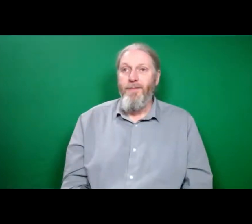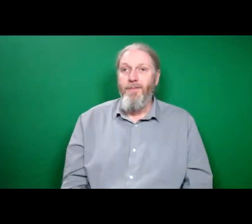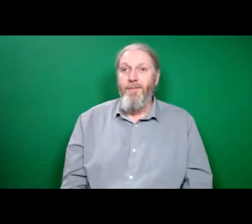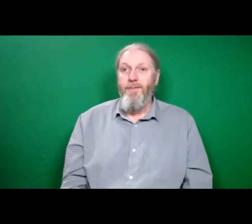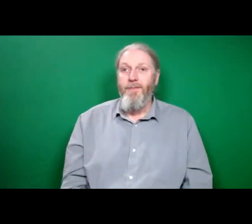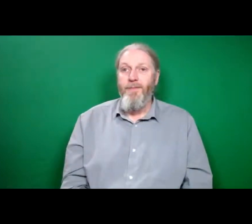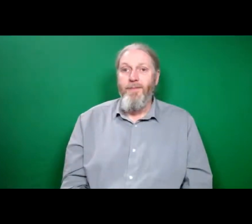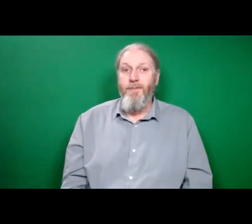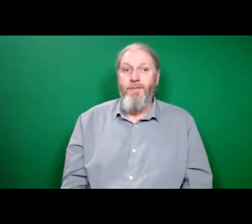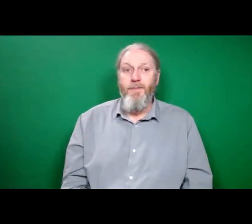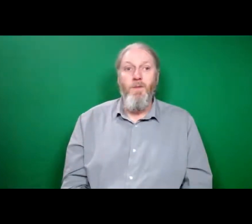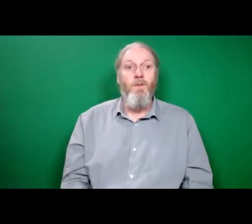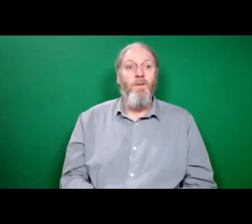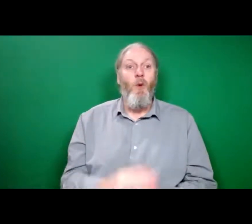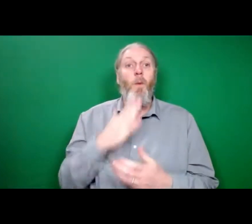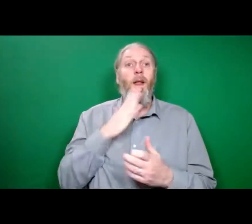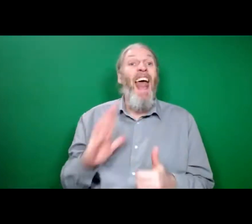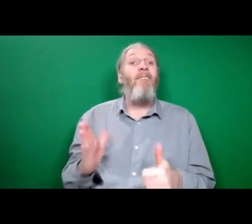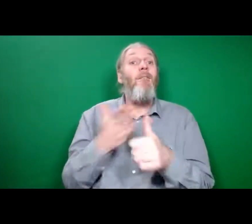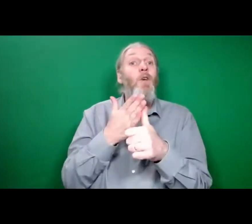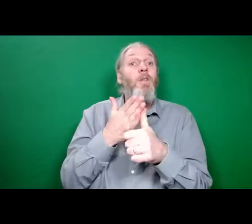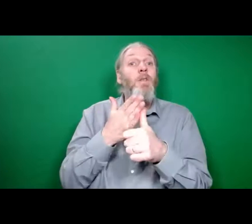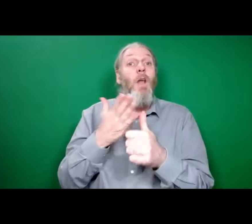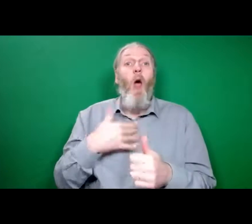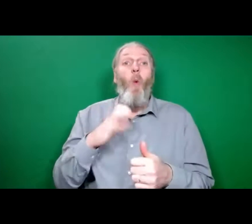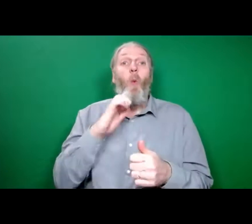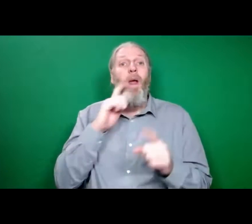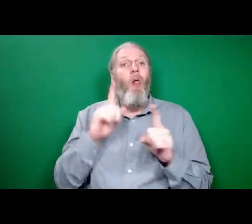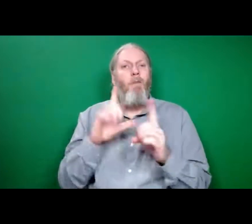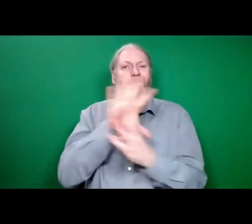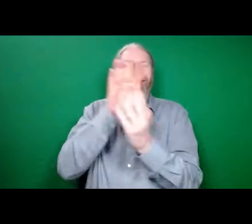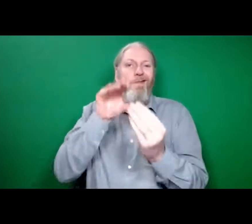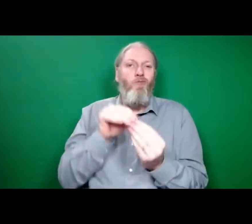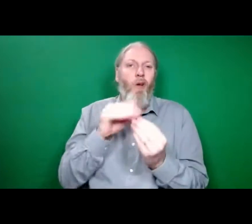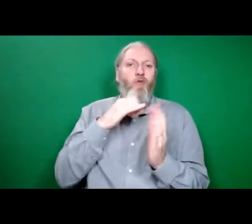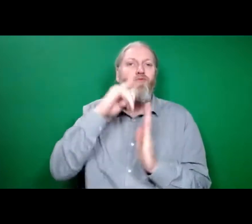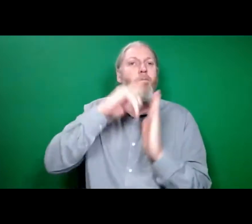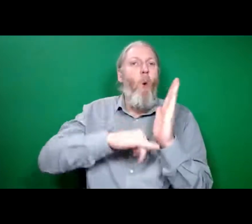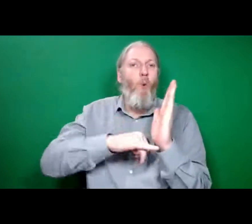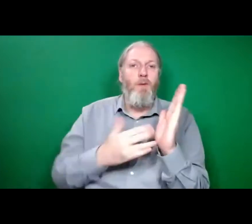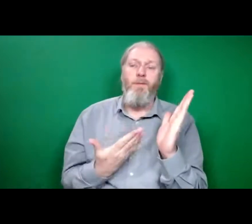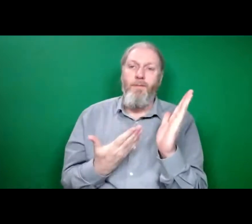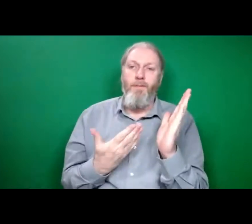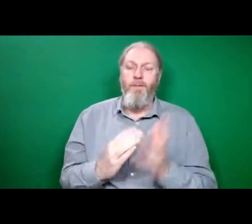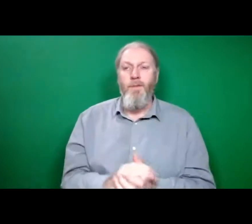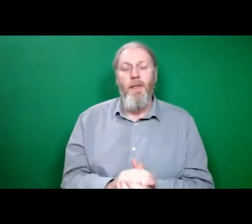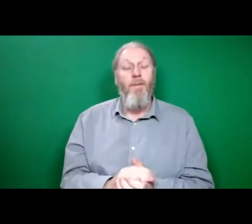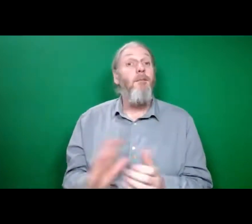This report is absolutely a call to action. It's not a sit on a shelf document, that would be the